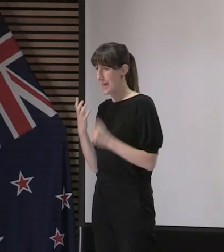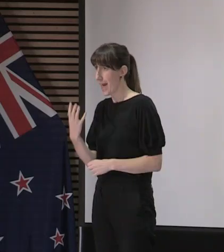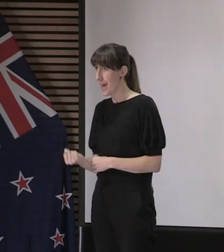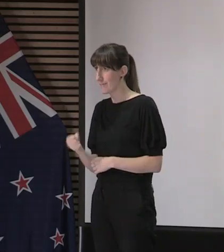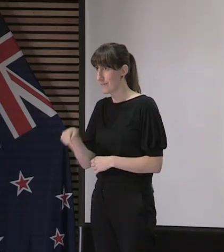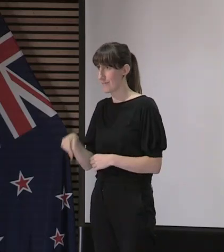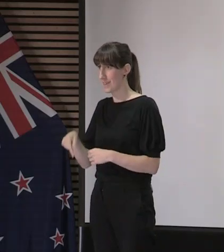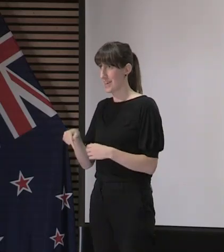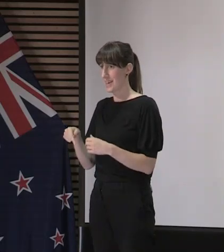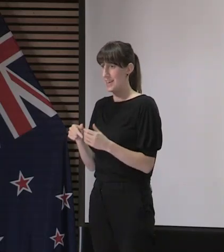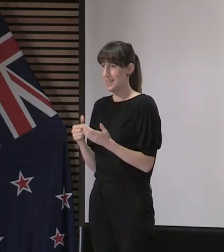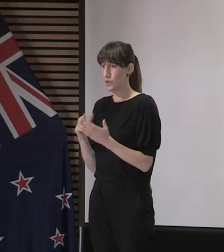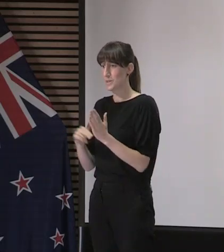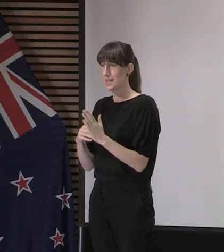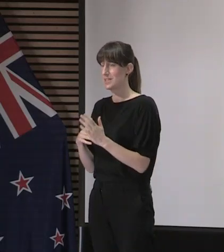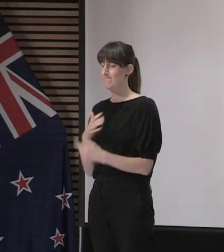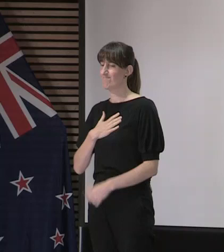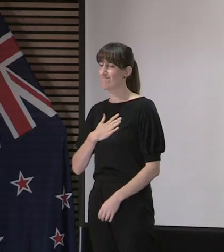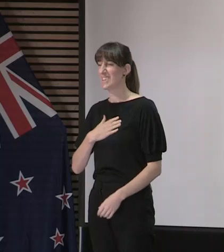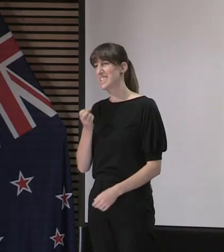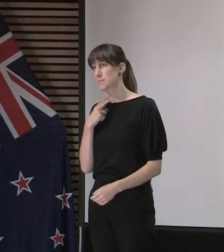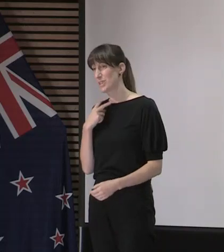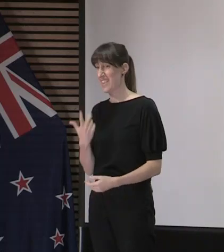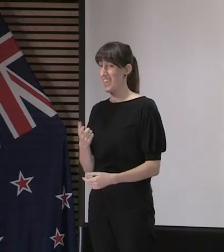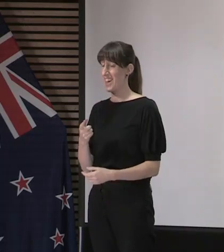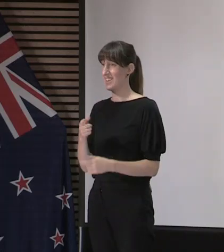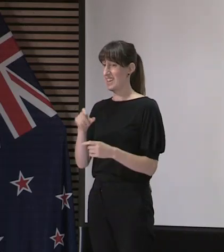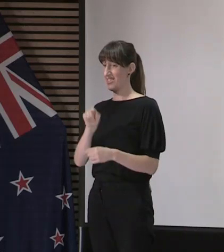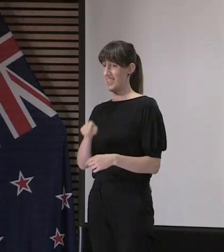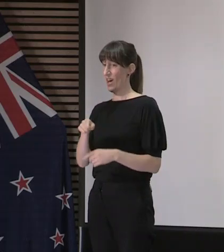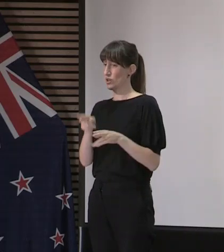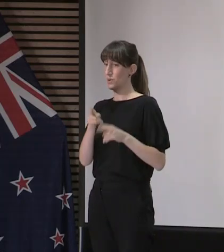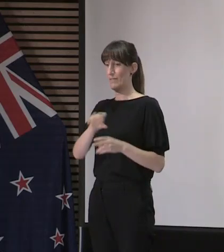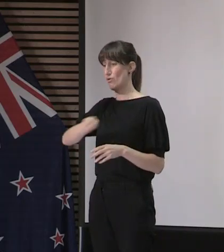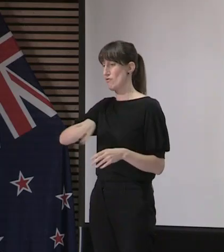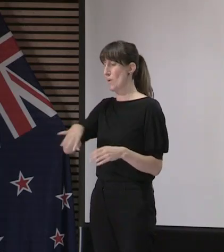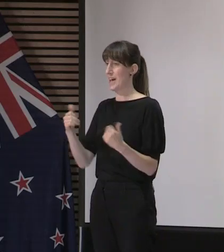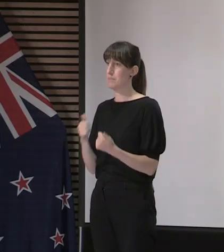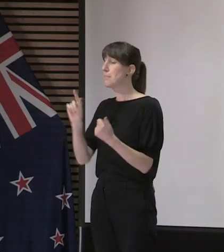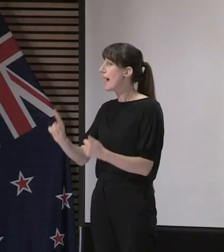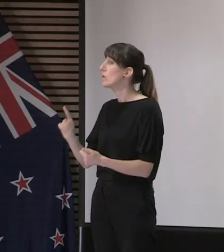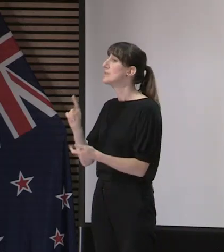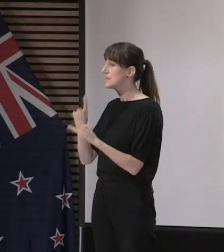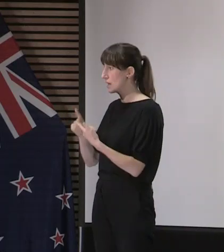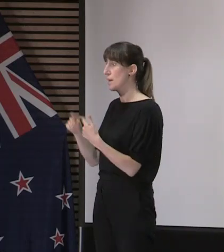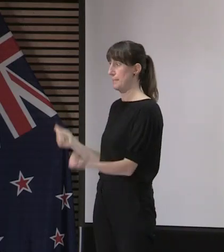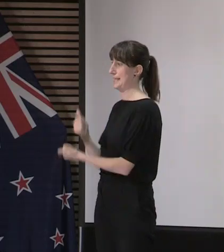country, both N95 and the standard mask in the country, so disappointing that those ones had to be written off,